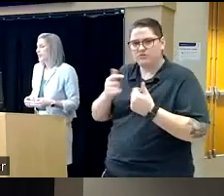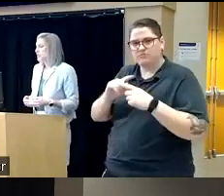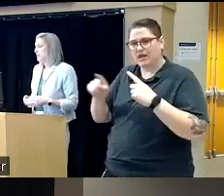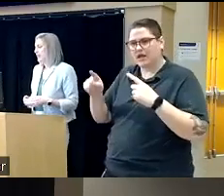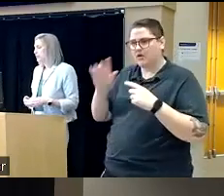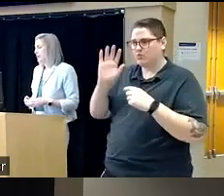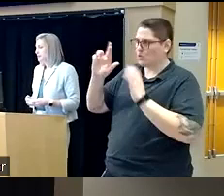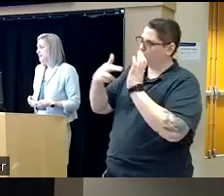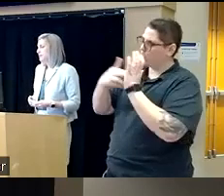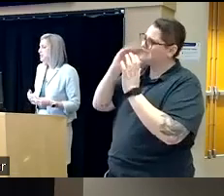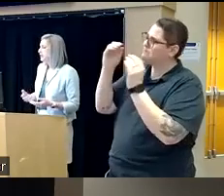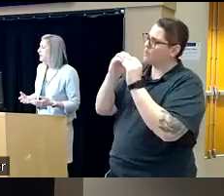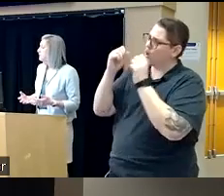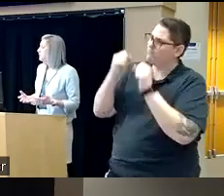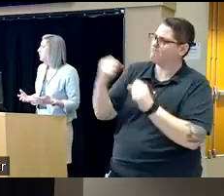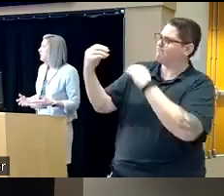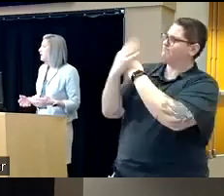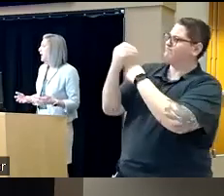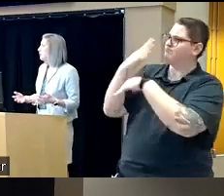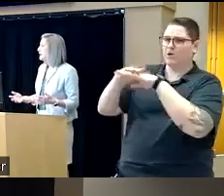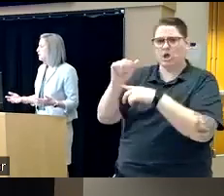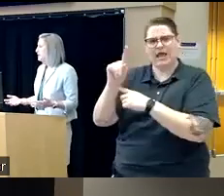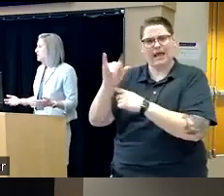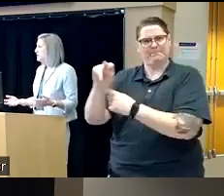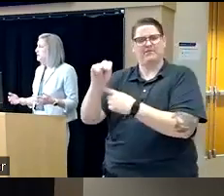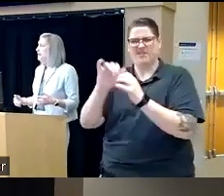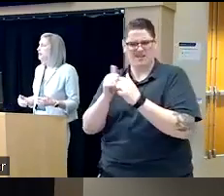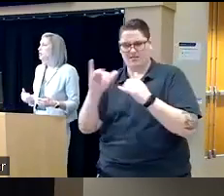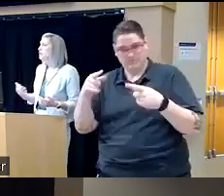challenge a therapist and particularly if they're working with a complex patient they may not feel